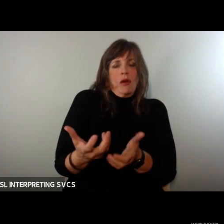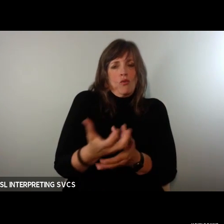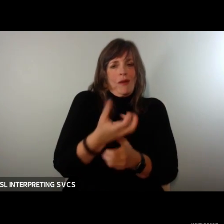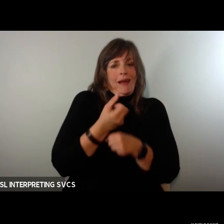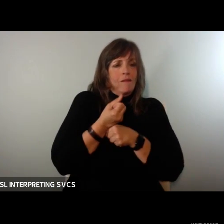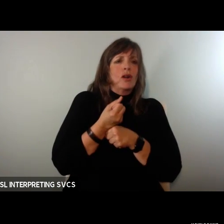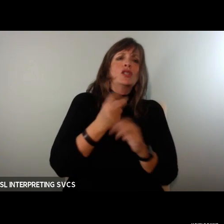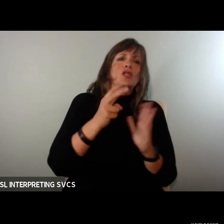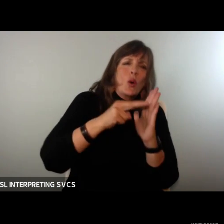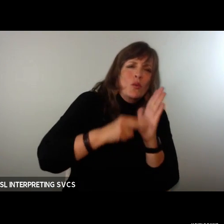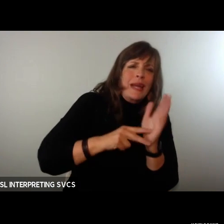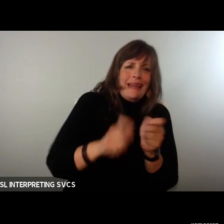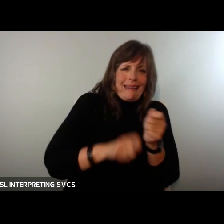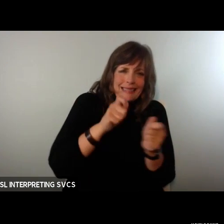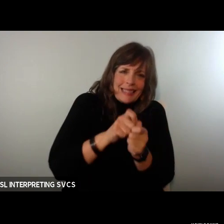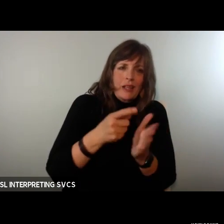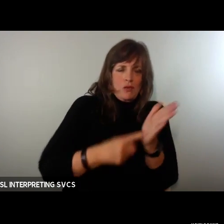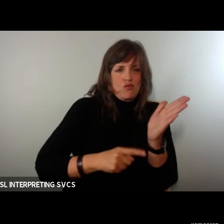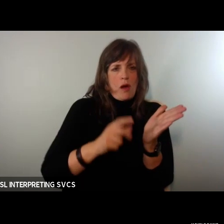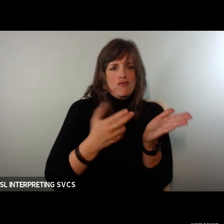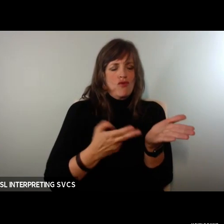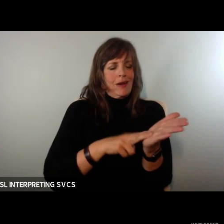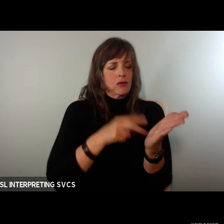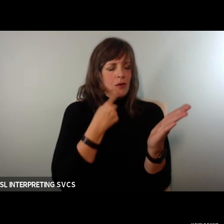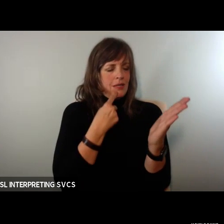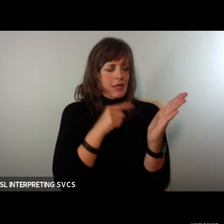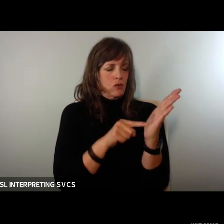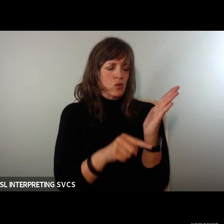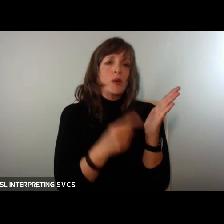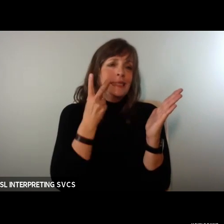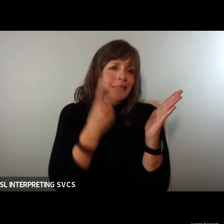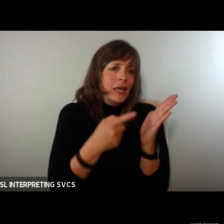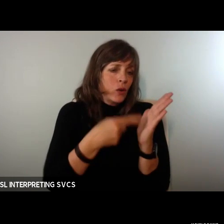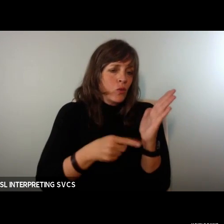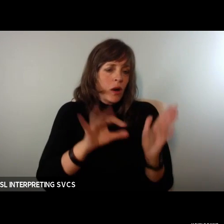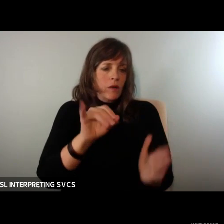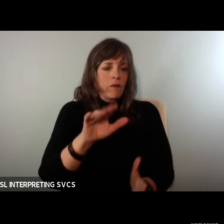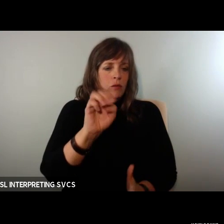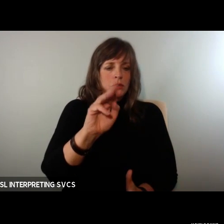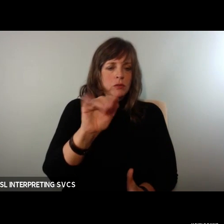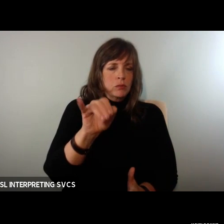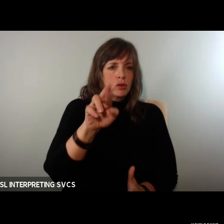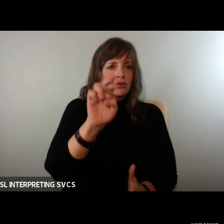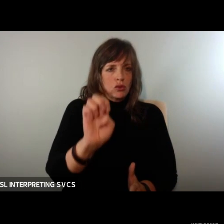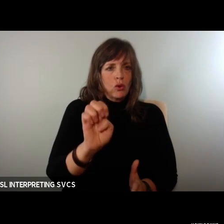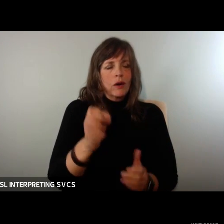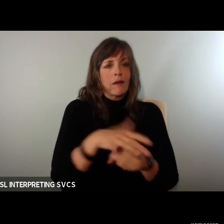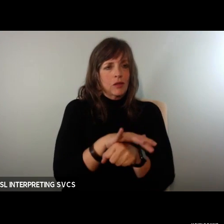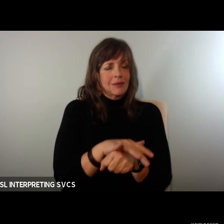to see exactly what it covers. I will note that oftentimes Force Majeure clauses